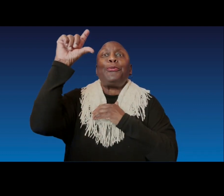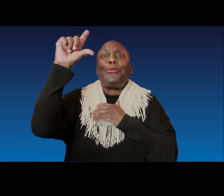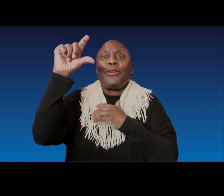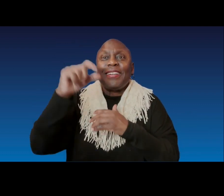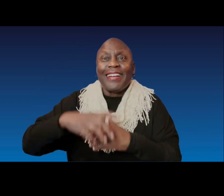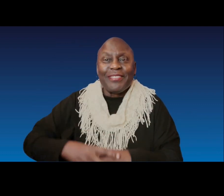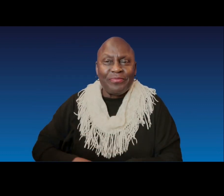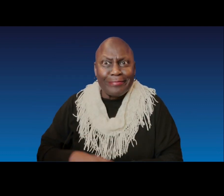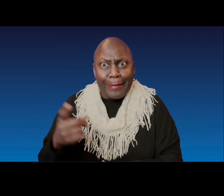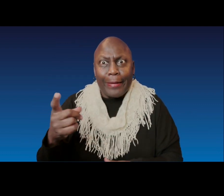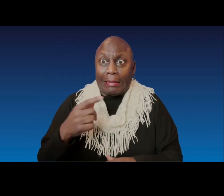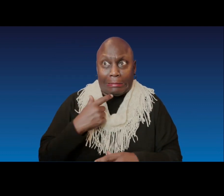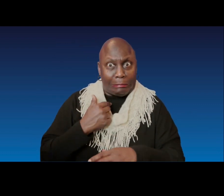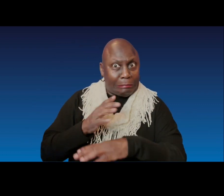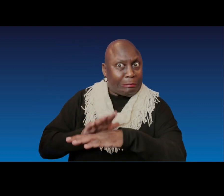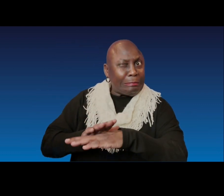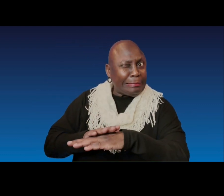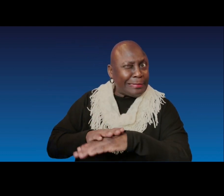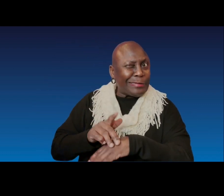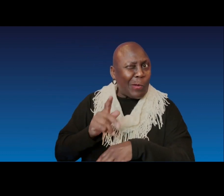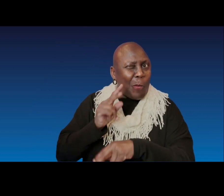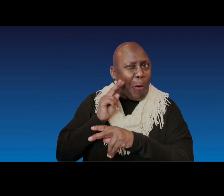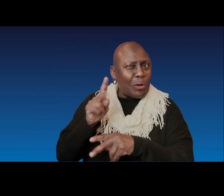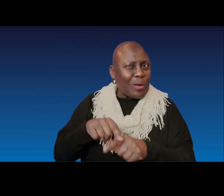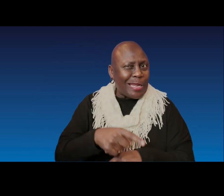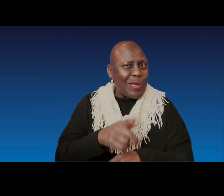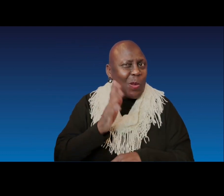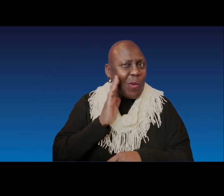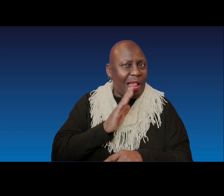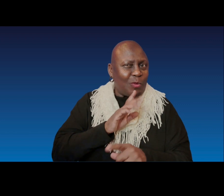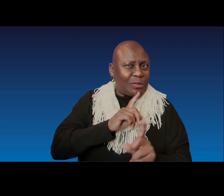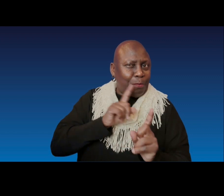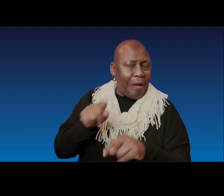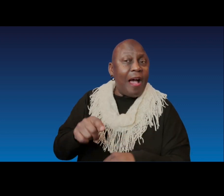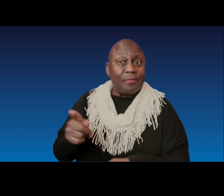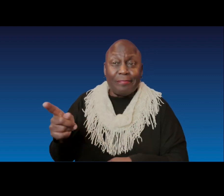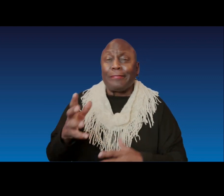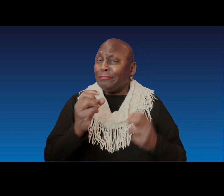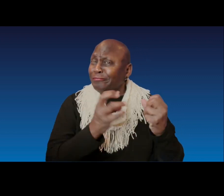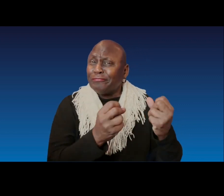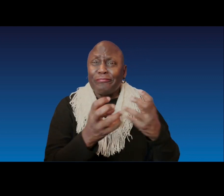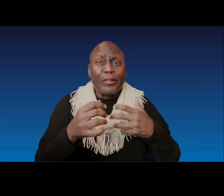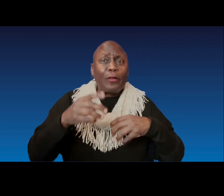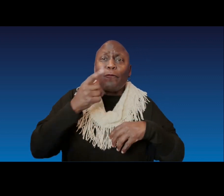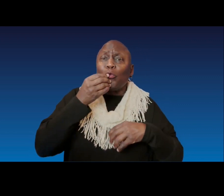I said, "Go ahead and sign as much as you can. Go ahead and say everything under the moon."